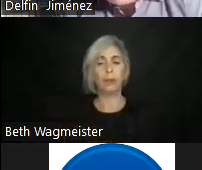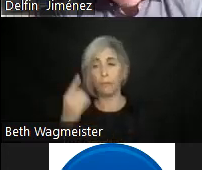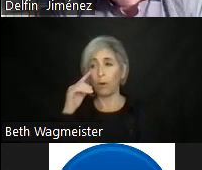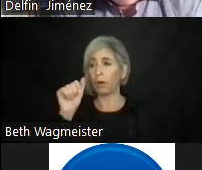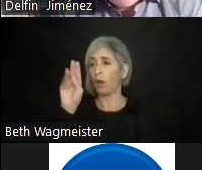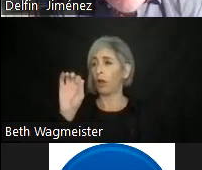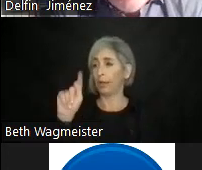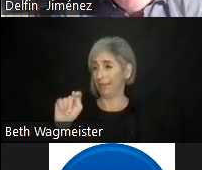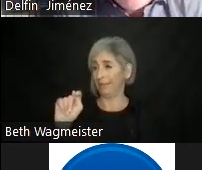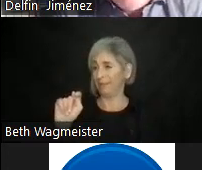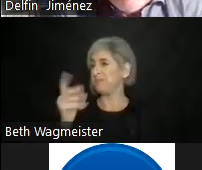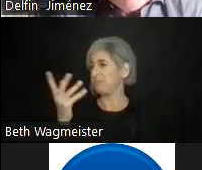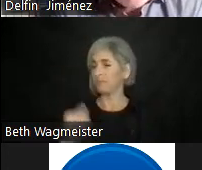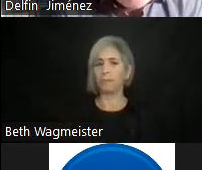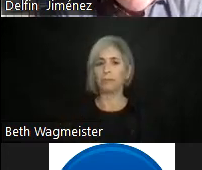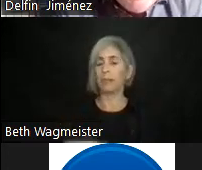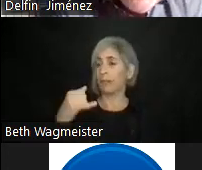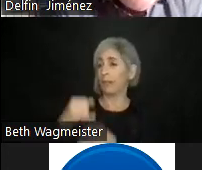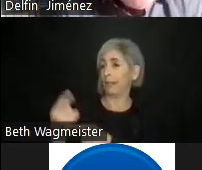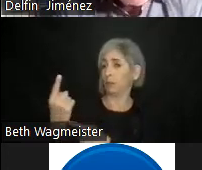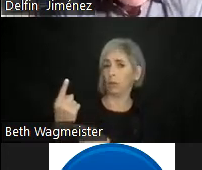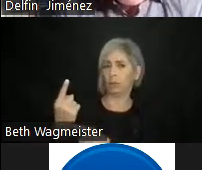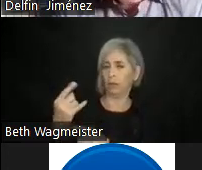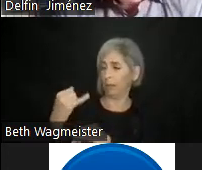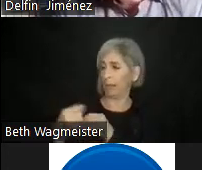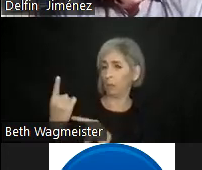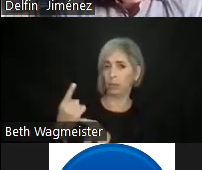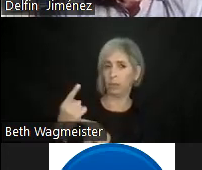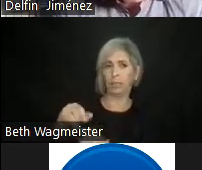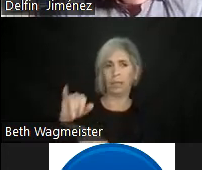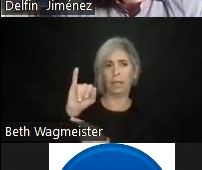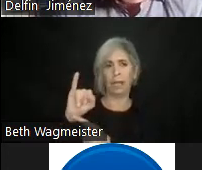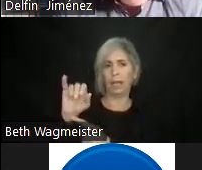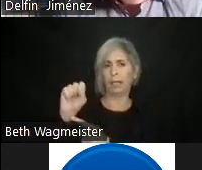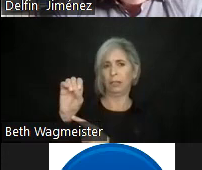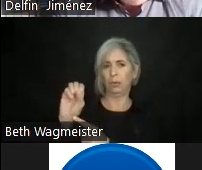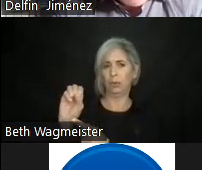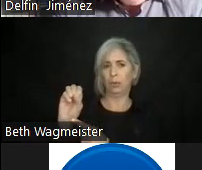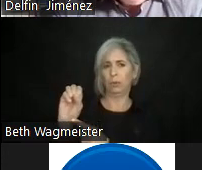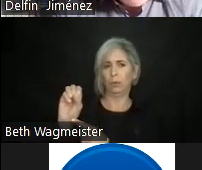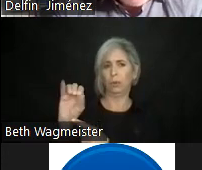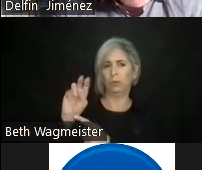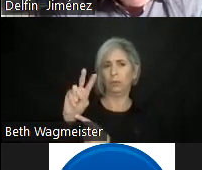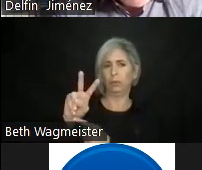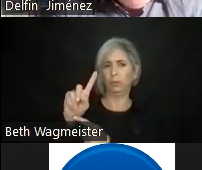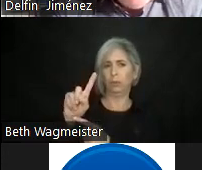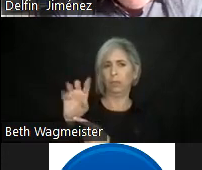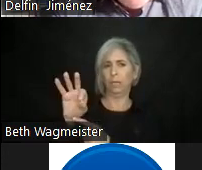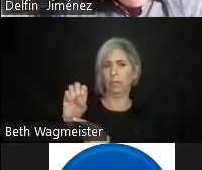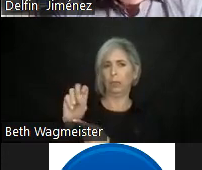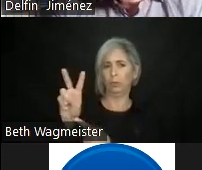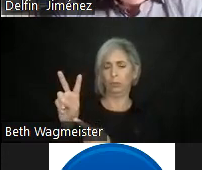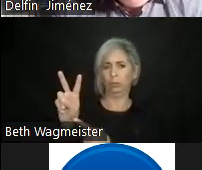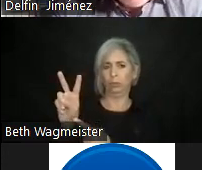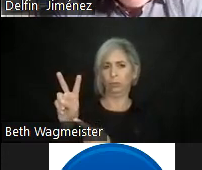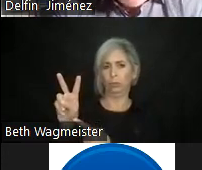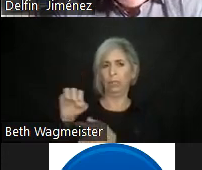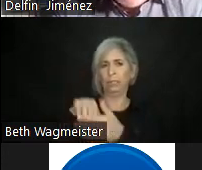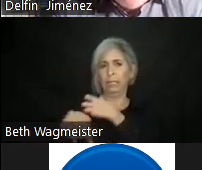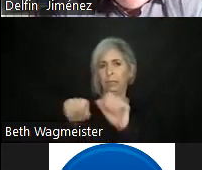Well, the last one, the last one is the ISO 21902, about the accessible tourism for all.